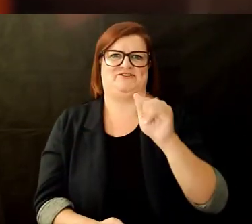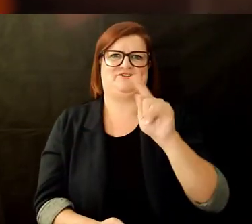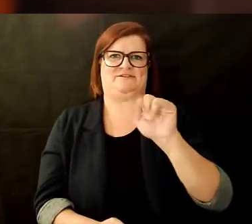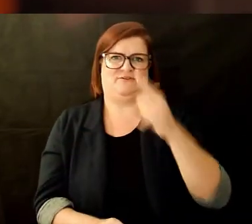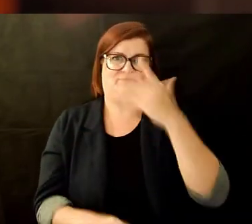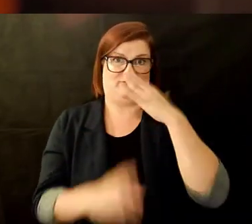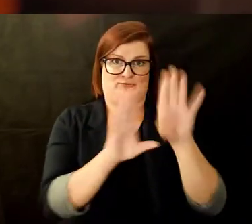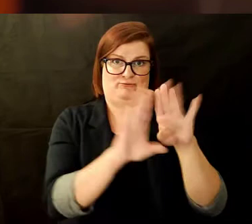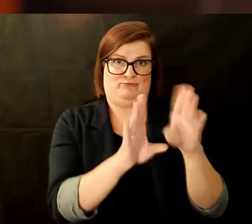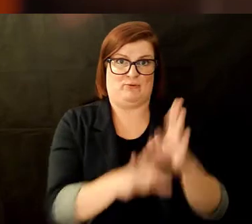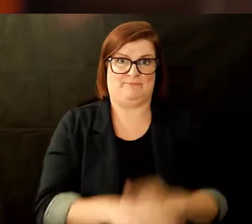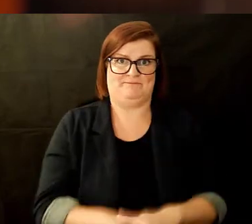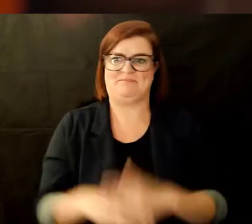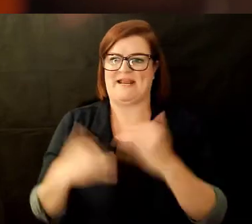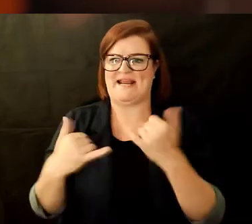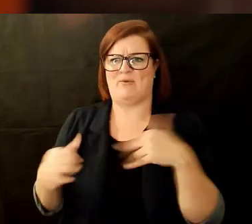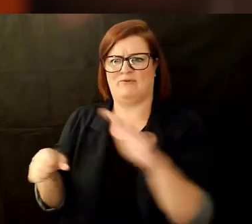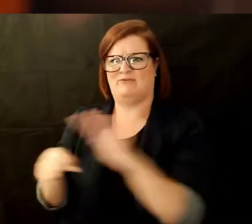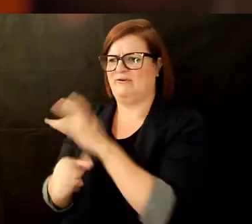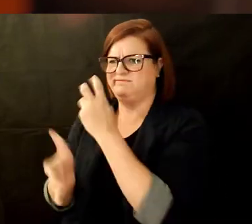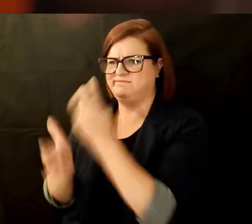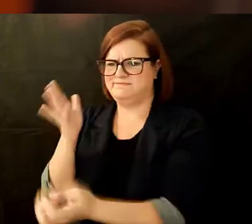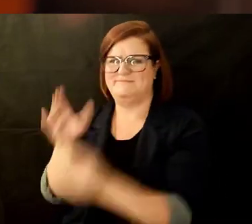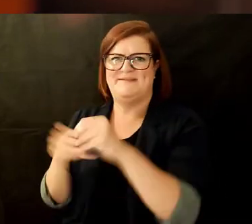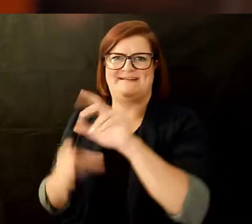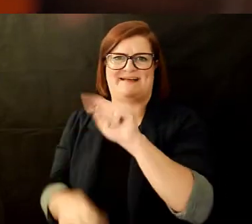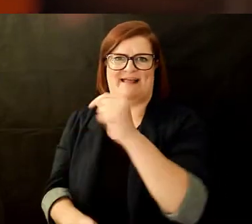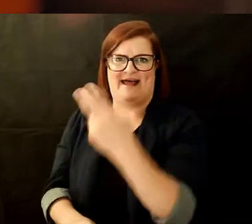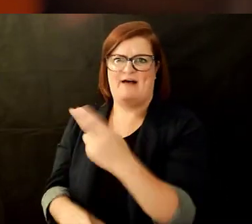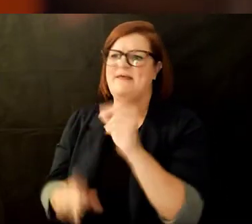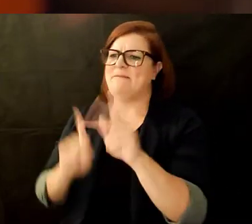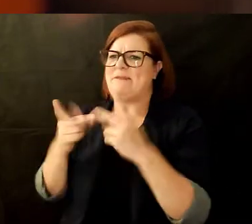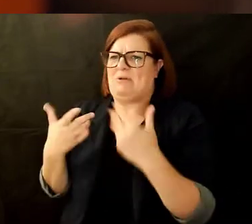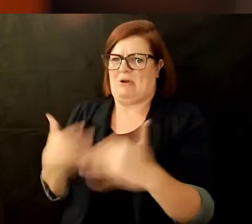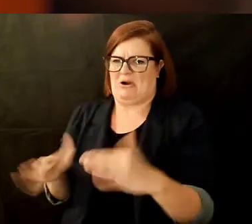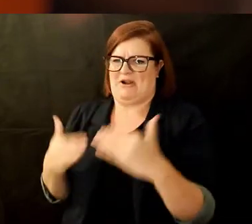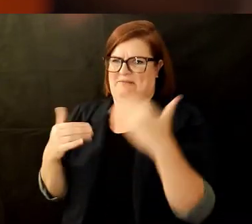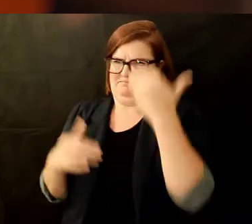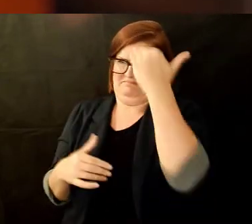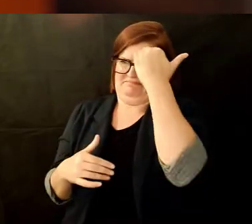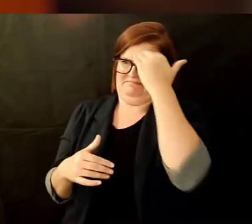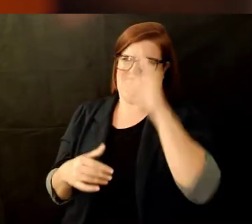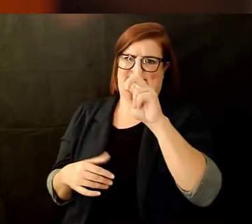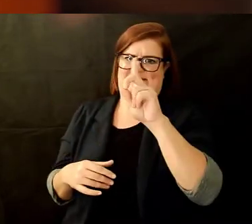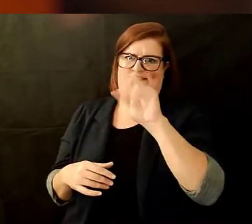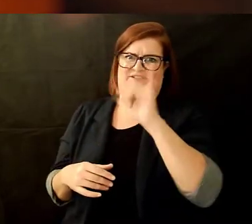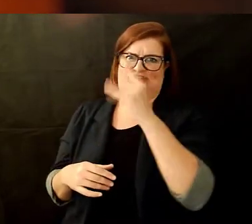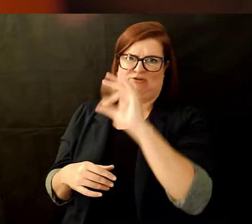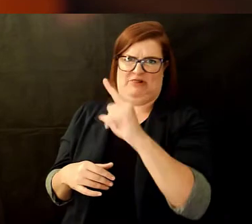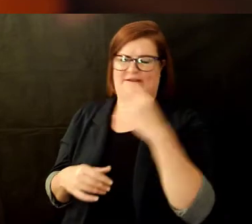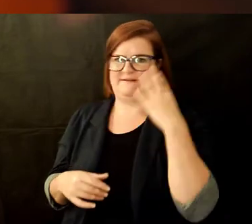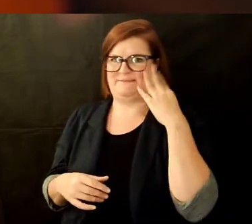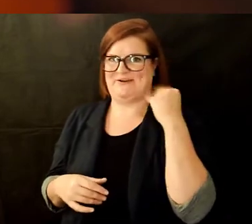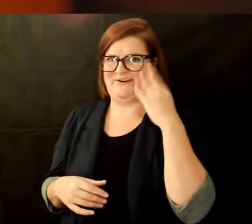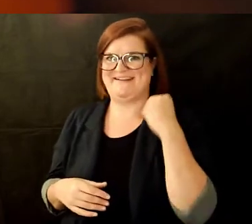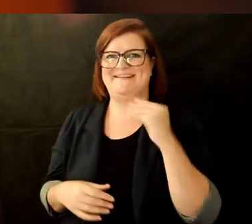in telehealth and the digital experiences there, our digital front door is a way to reach out